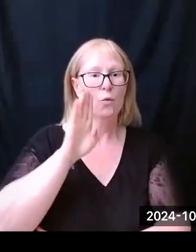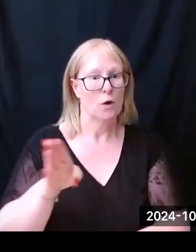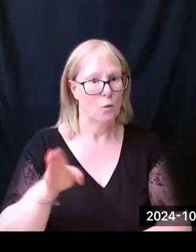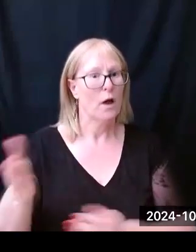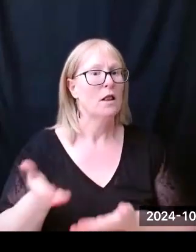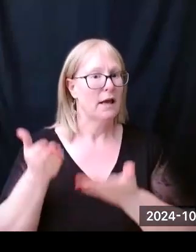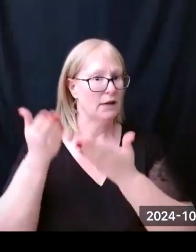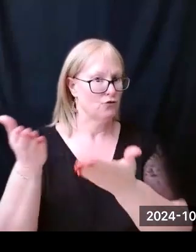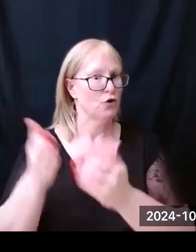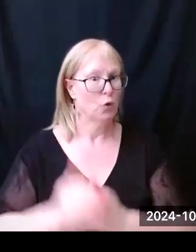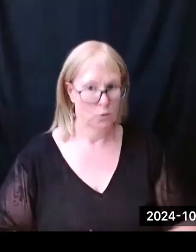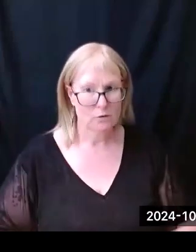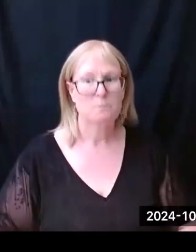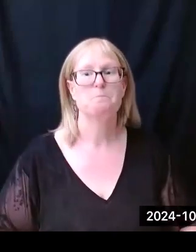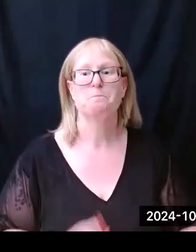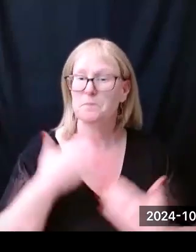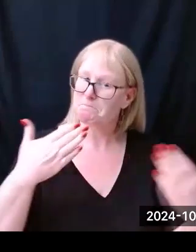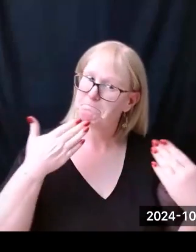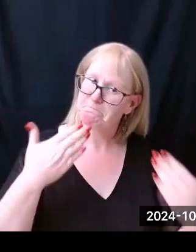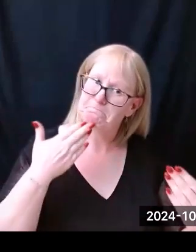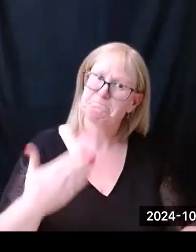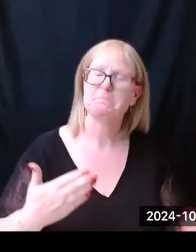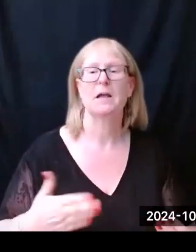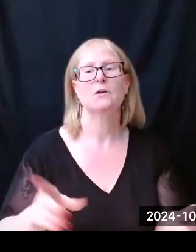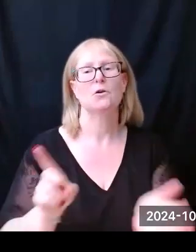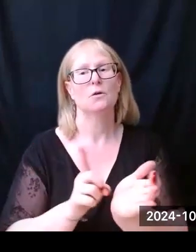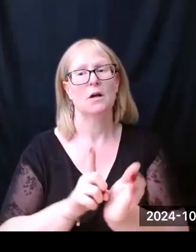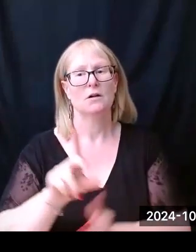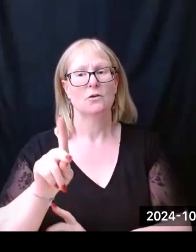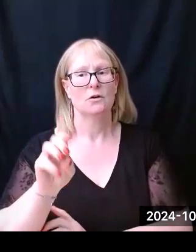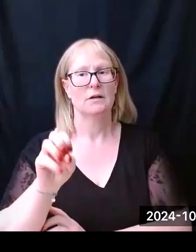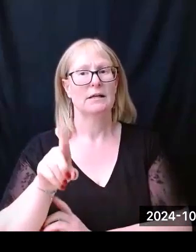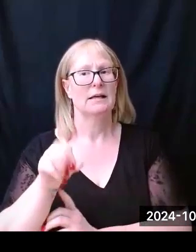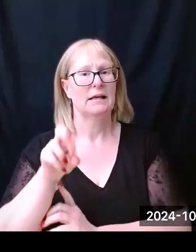But thank you, Dr. Ketter, for joining us again to talk to our families.